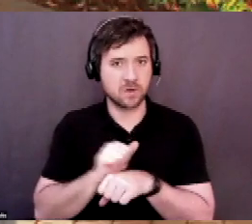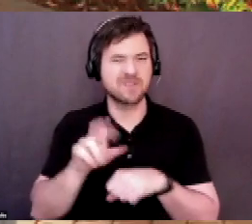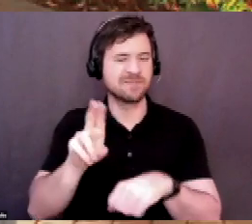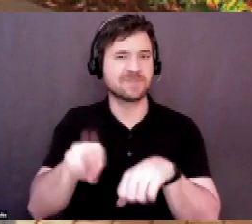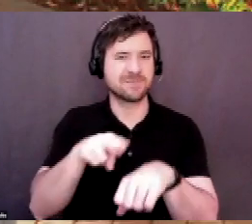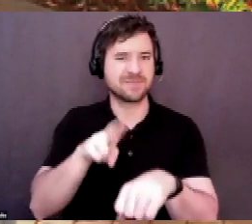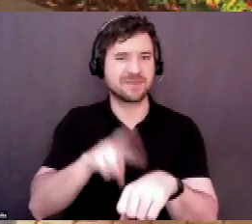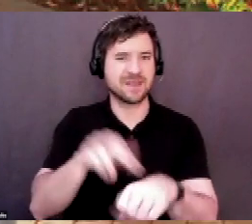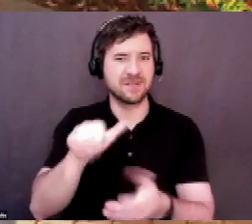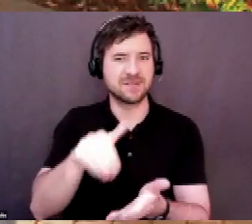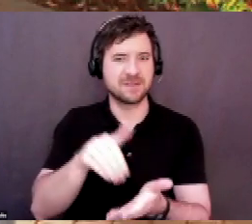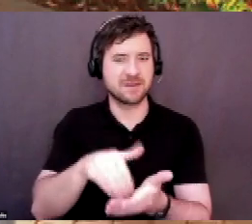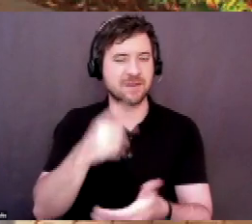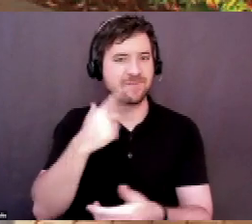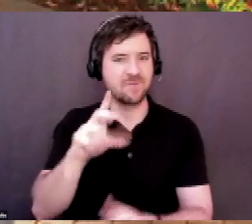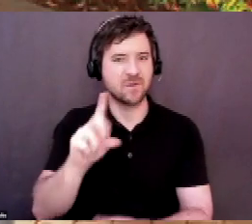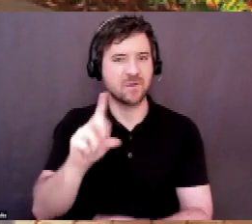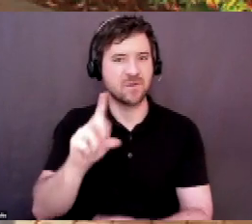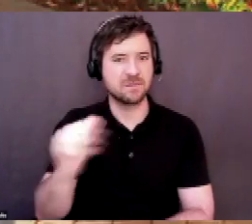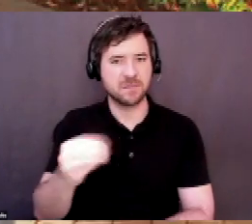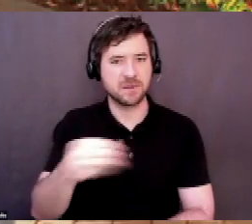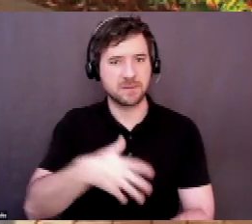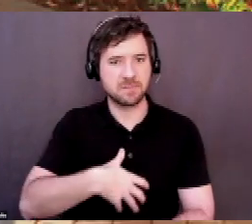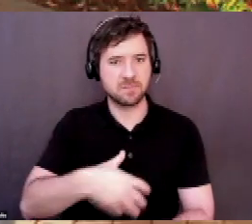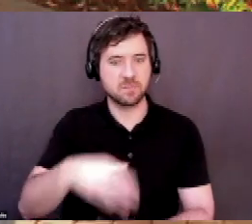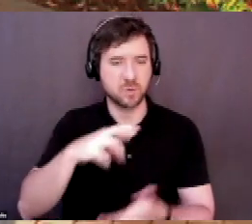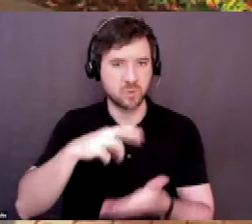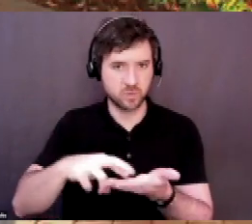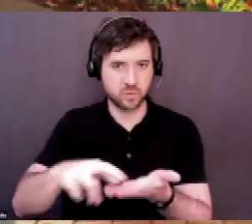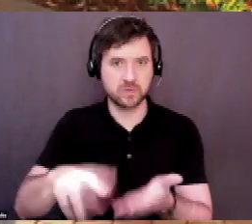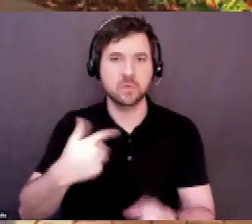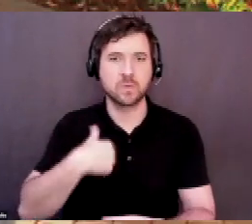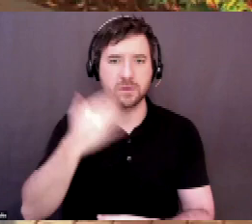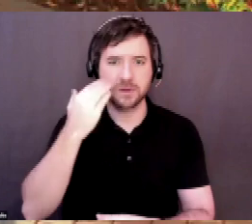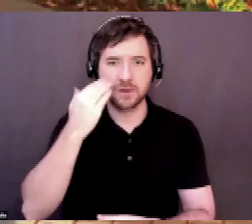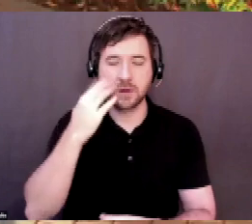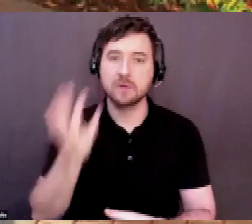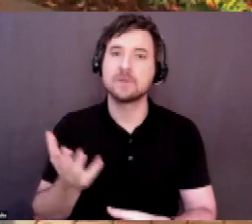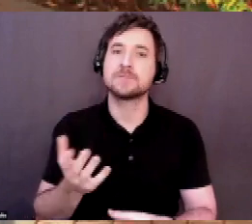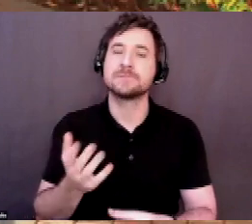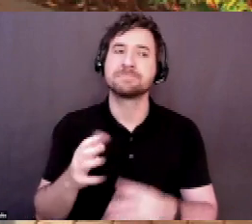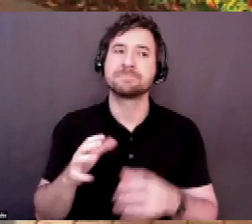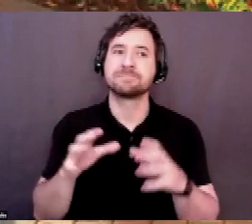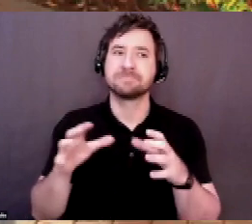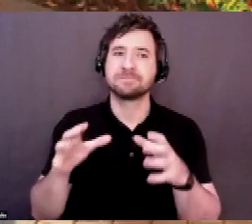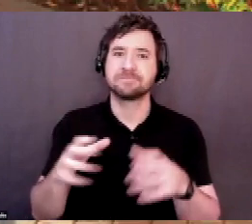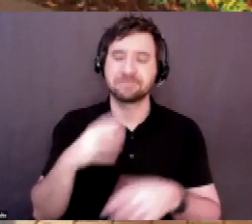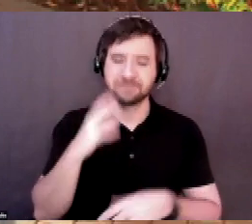Disability and Pregnancy Research, that the experiences of pregnant people of